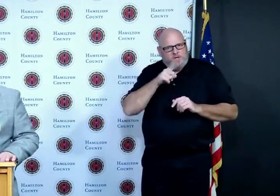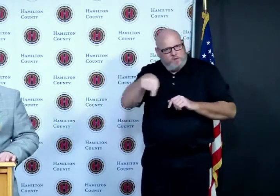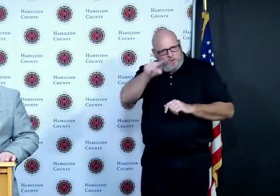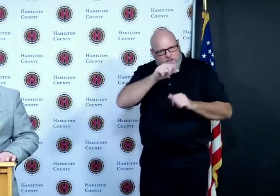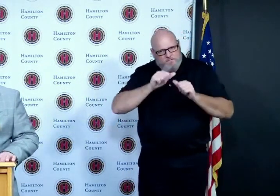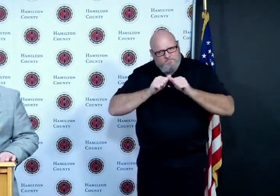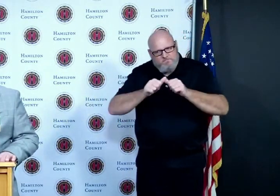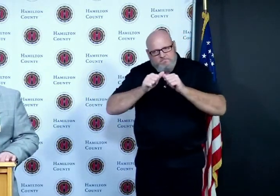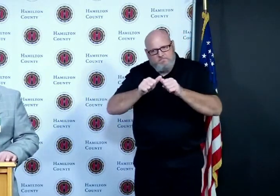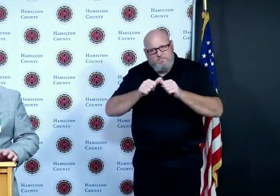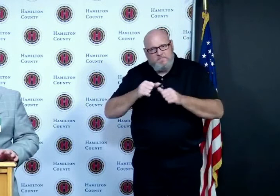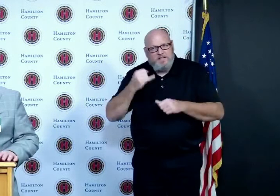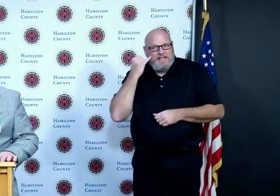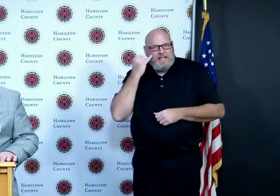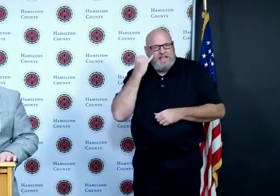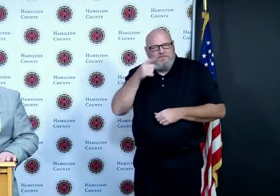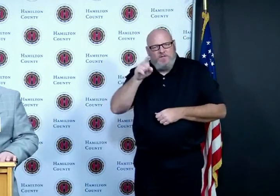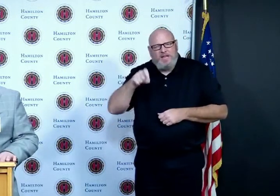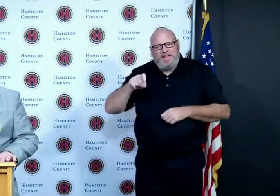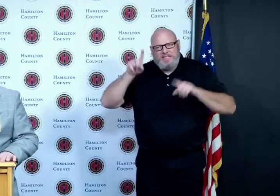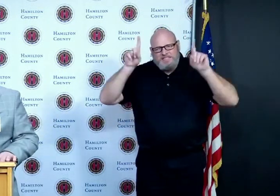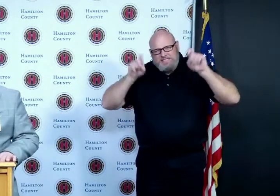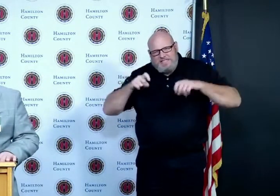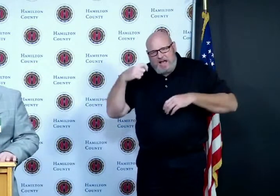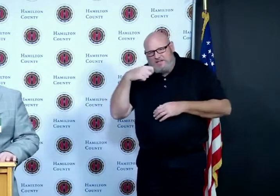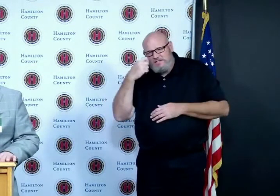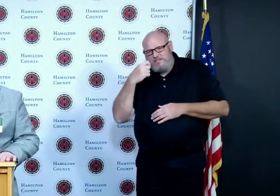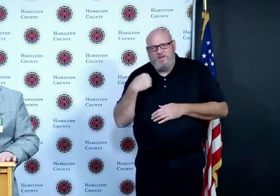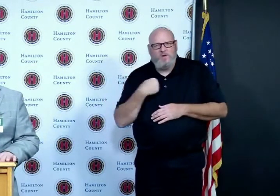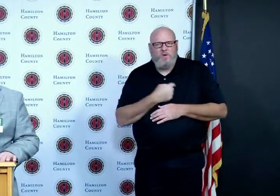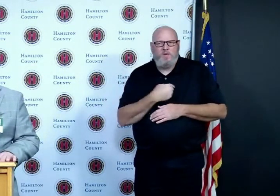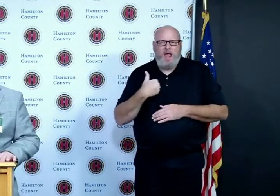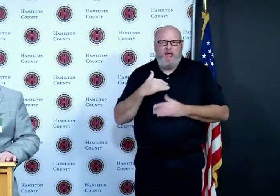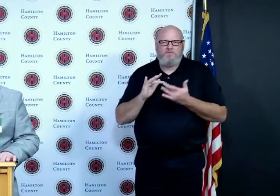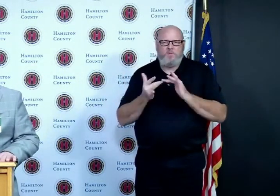of resources here through the test and protect program and those resources are available on